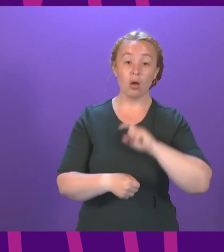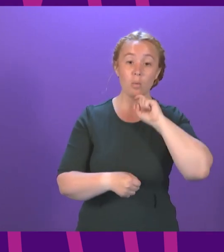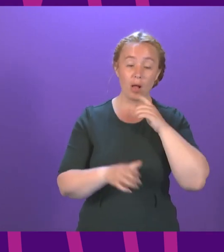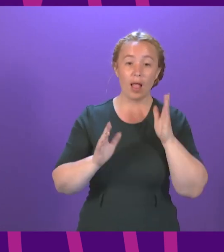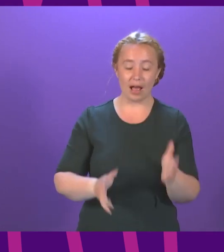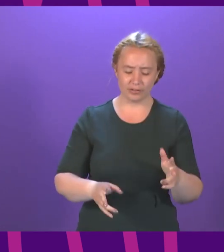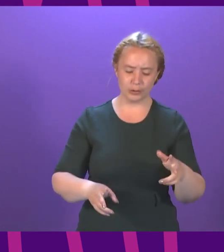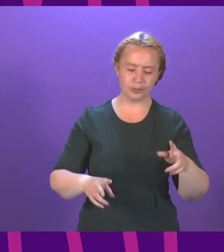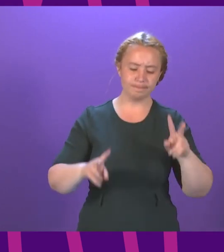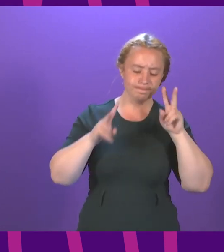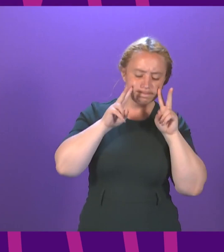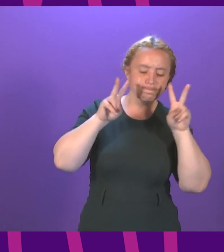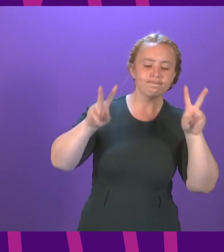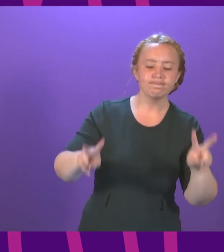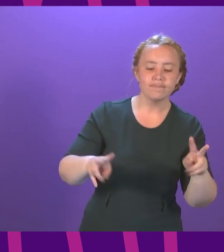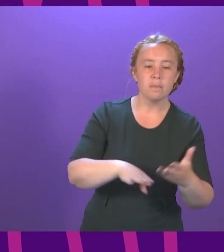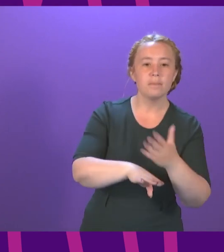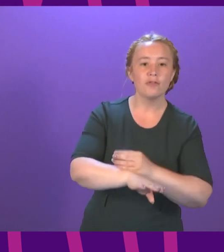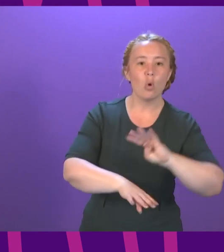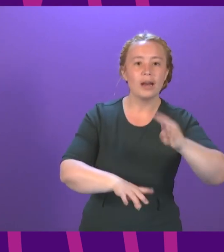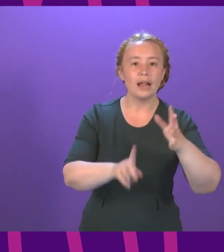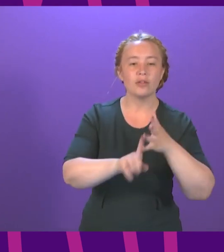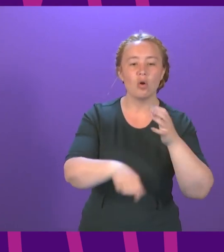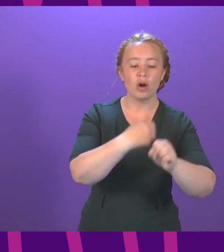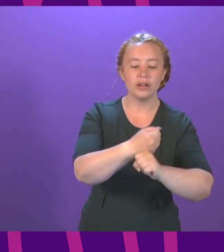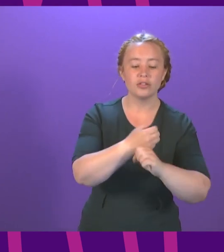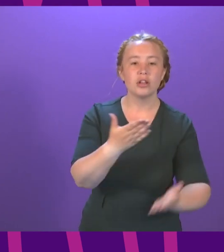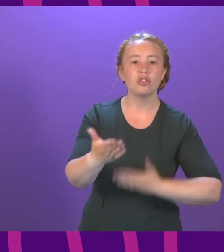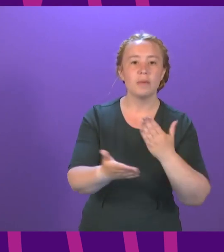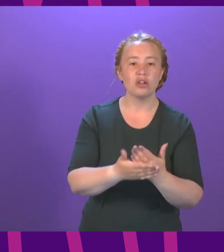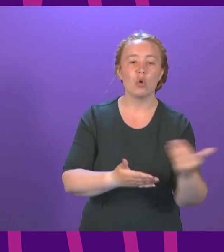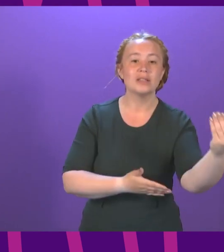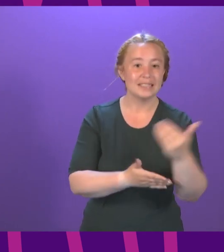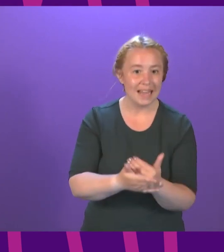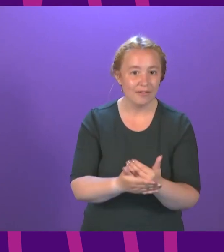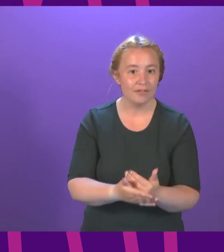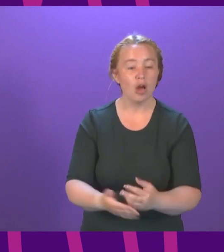as we have done today, ahead of 9 August on what is safe, responsible and sensible to do. That is